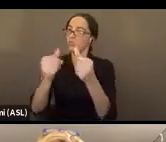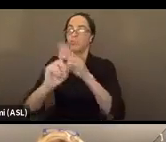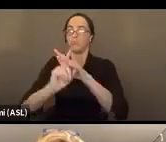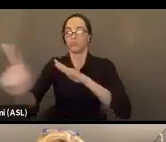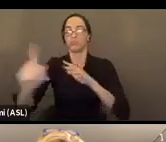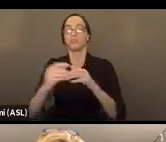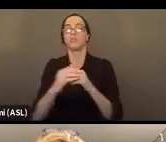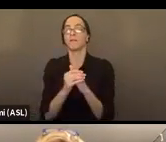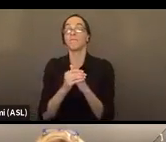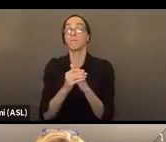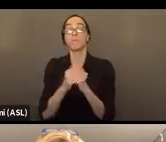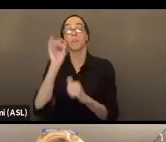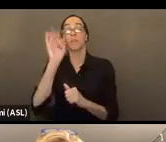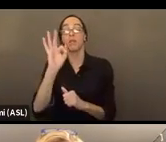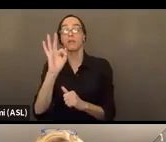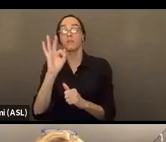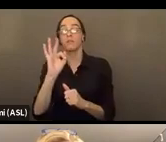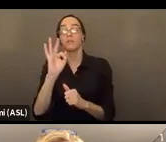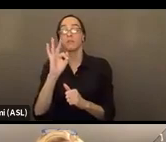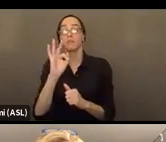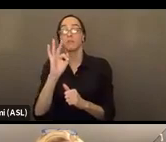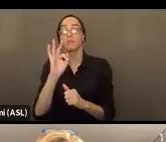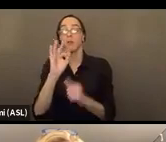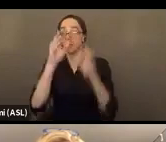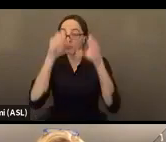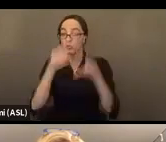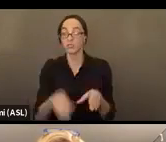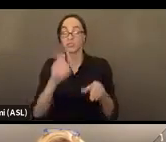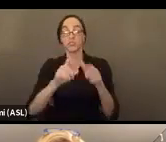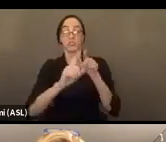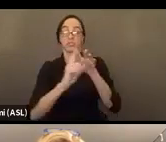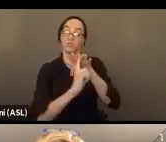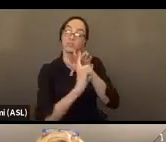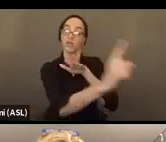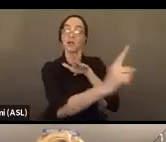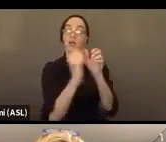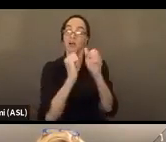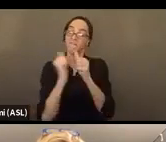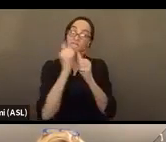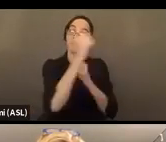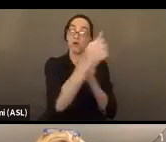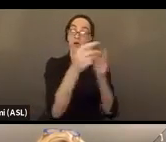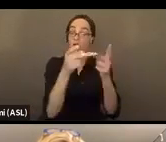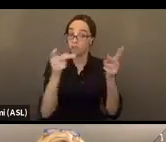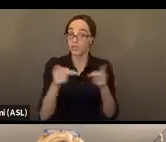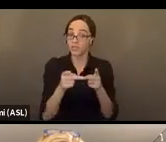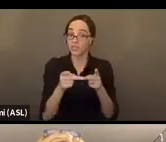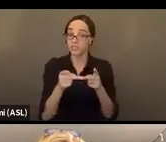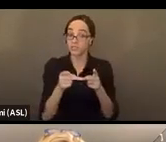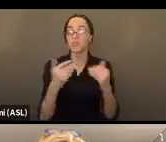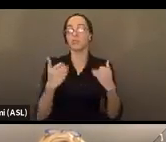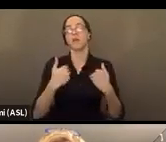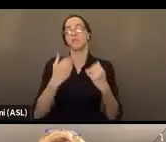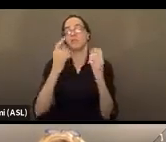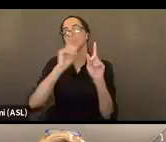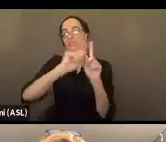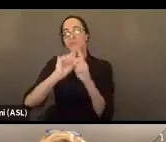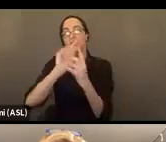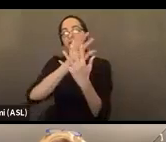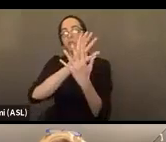a further distance having alternative places to go multiple alternative places to go is so important